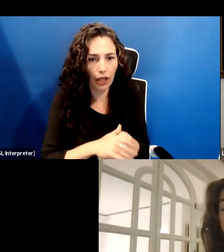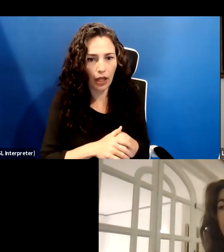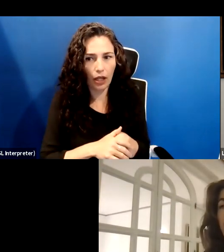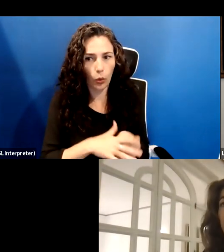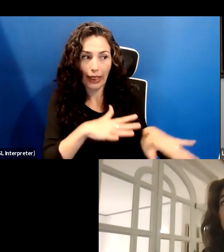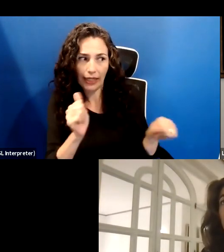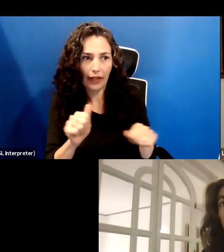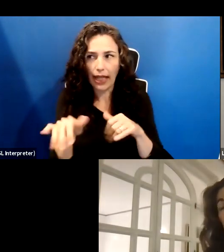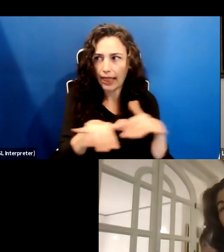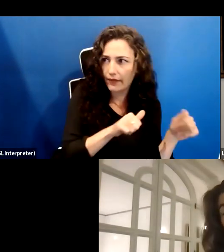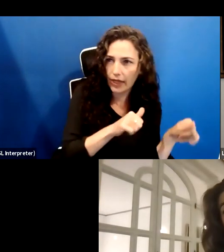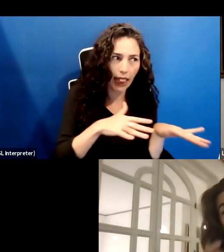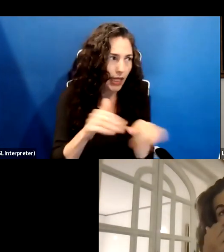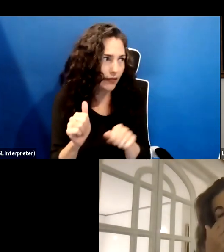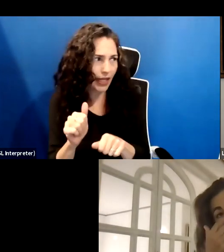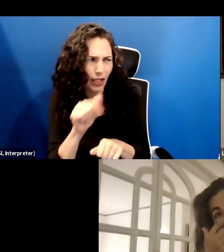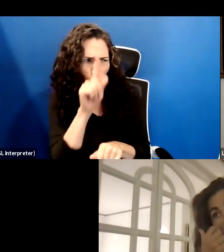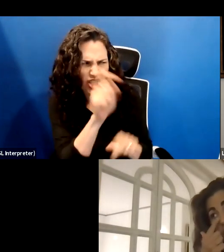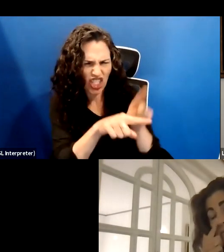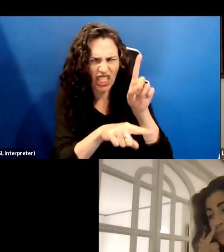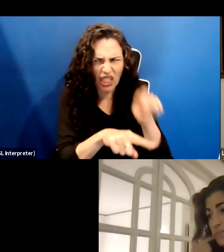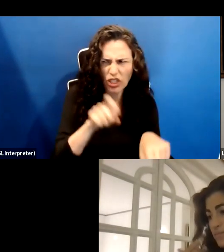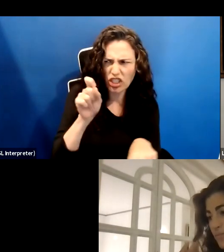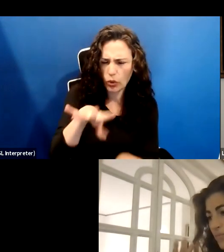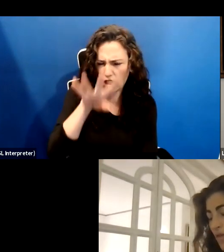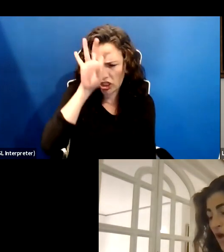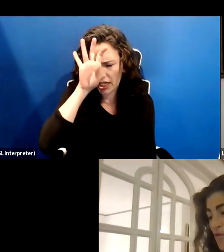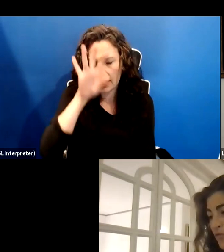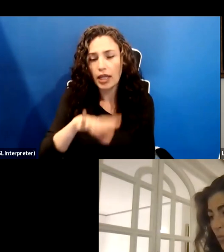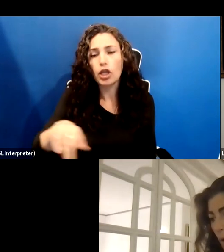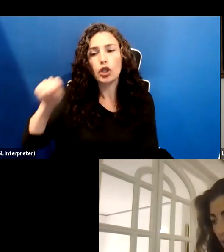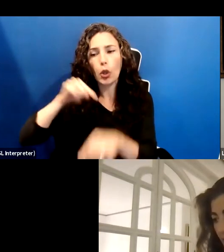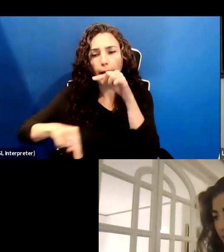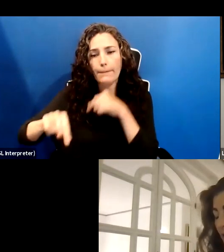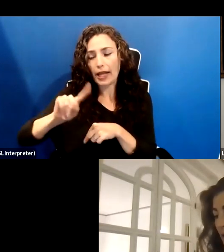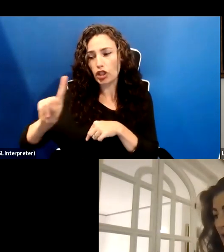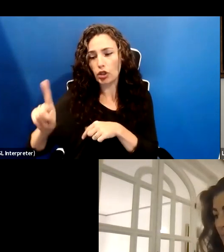And back to your original question of why,